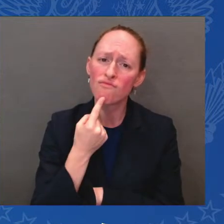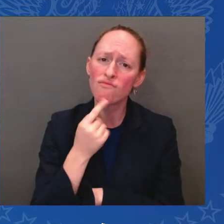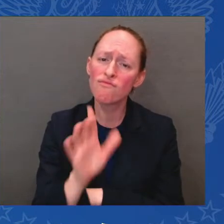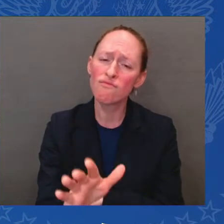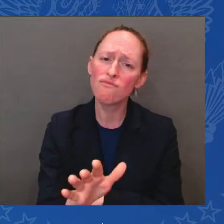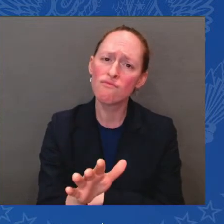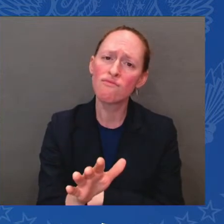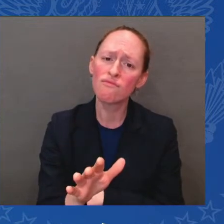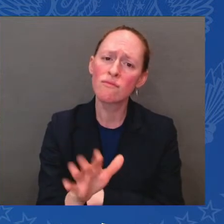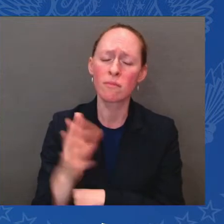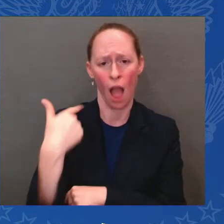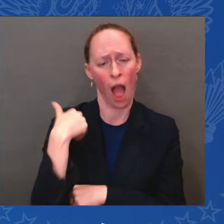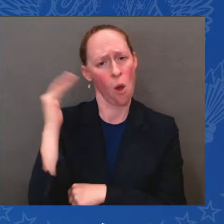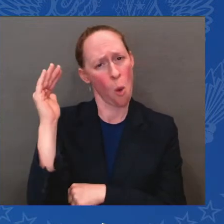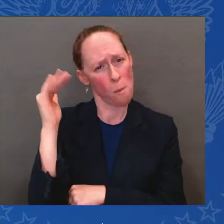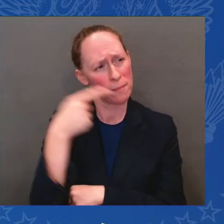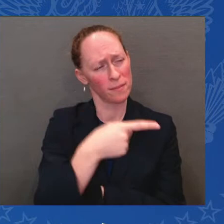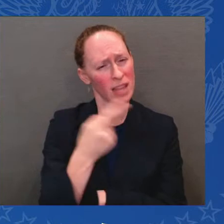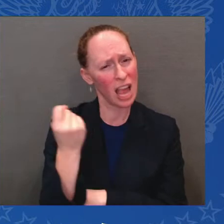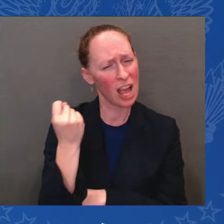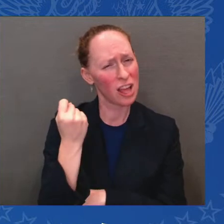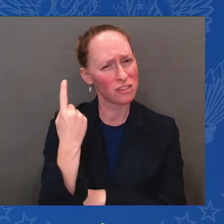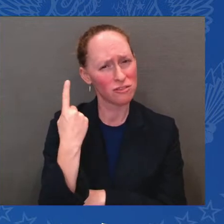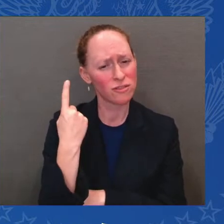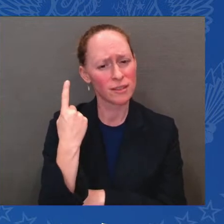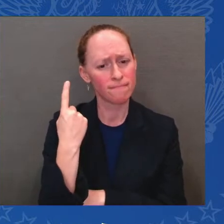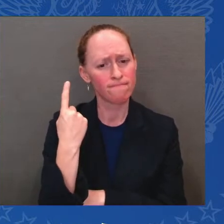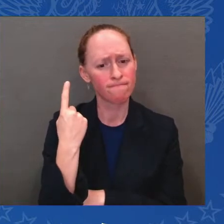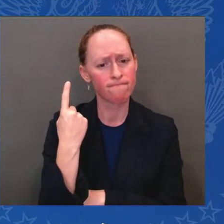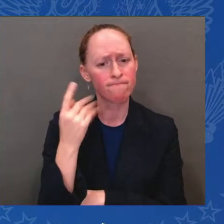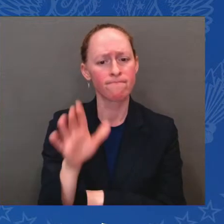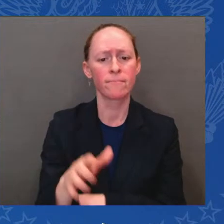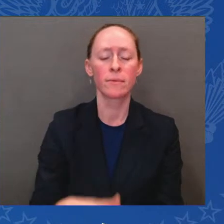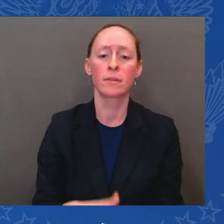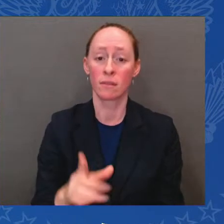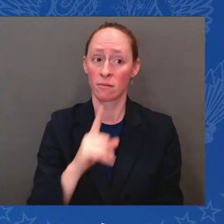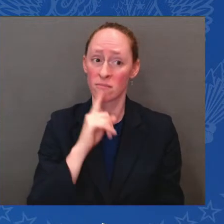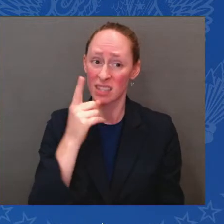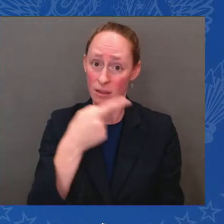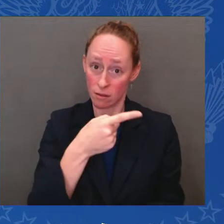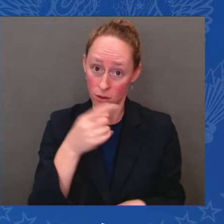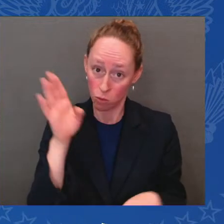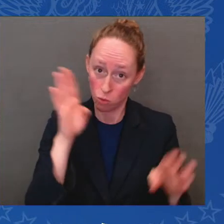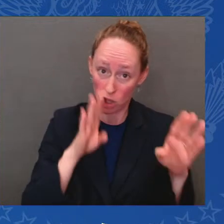The Press: Are you concerned about America's reputation on the world stage given the level of brinksmanship we've seen this year?